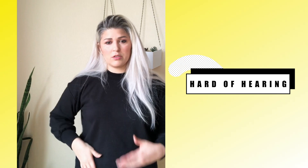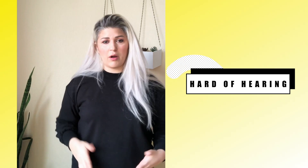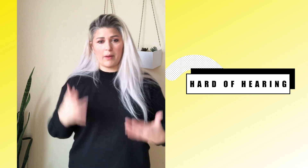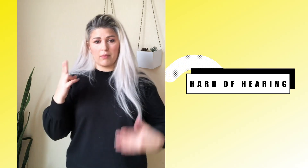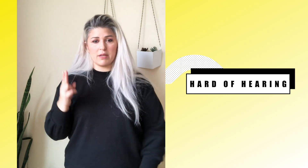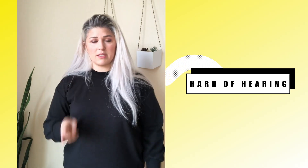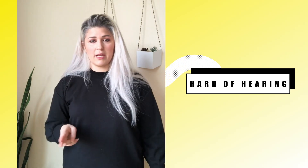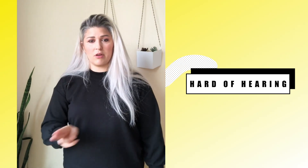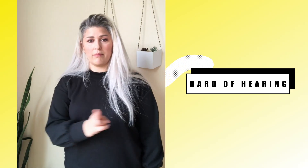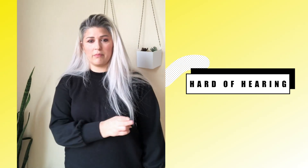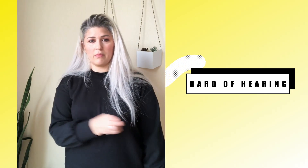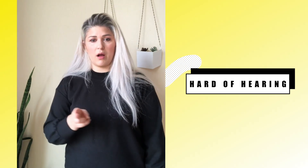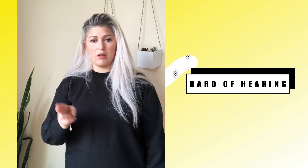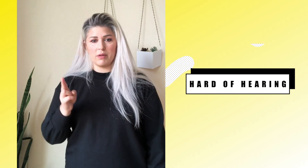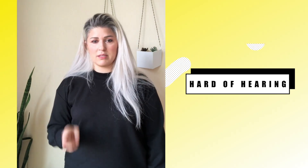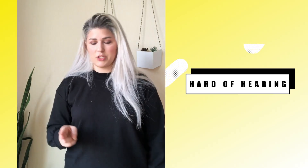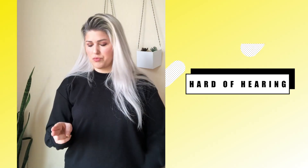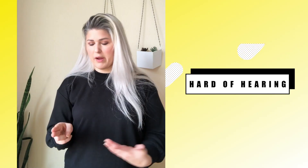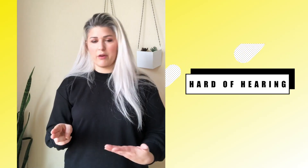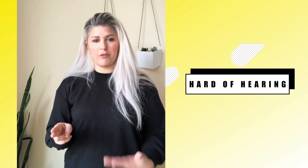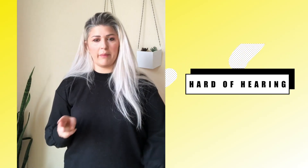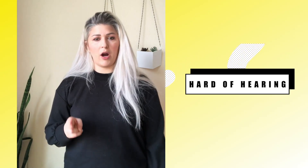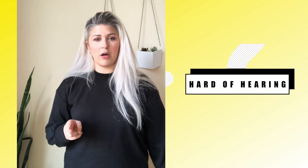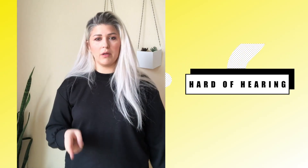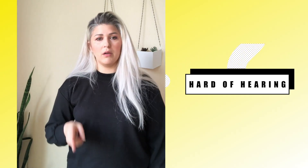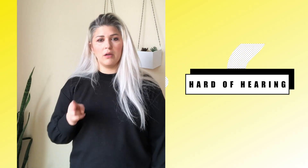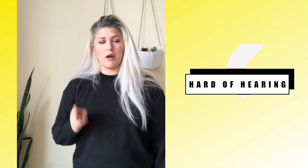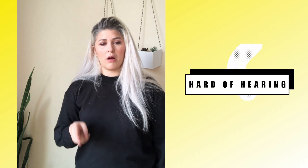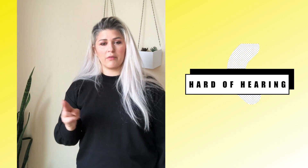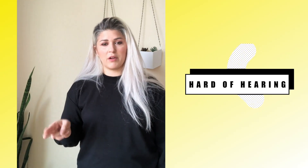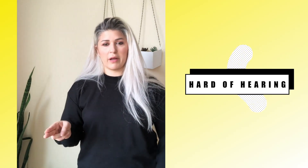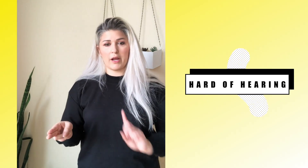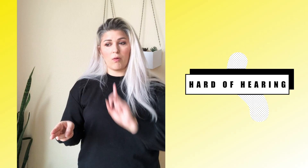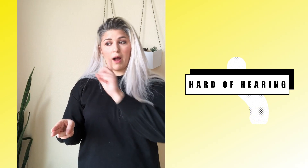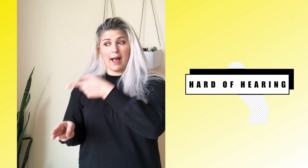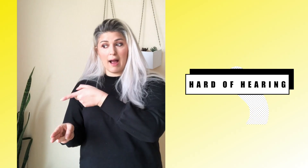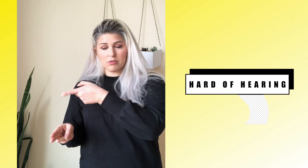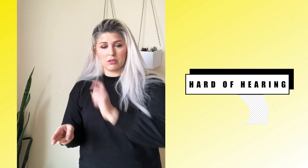So I'm on my right side, so I'm on my side just right here in front of my arm, hard of hearing. And I go out,